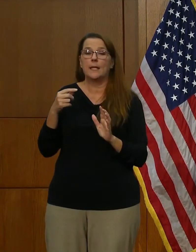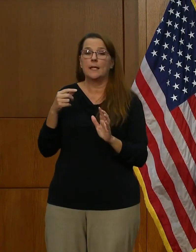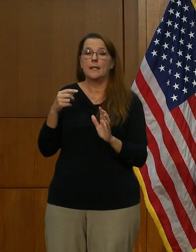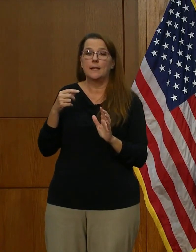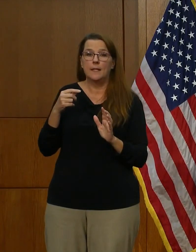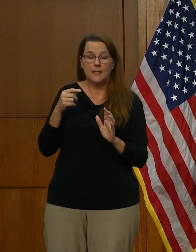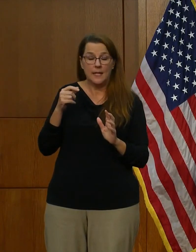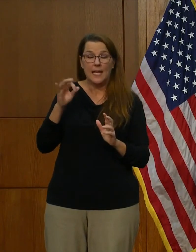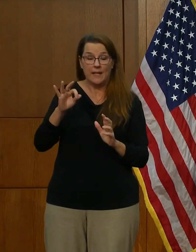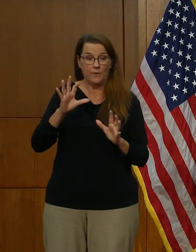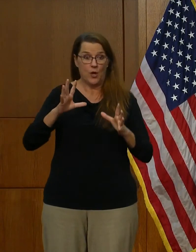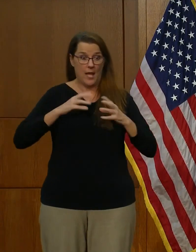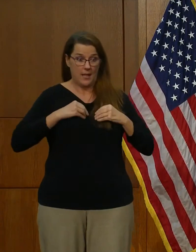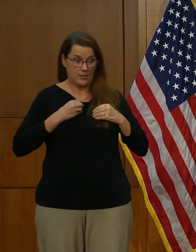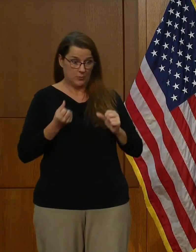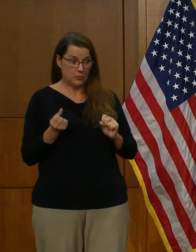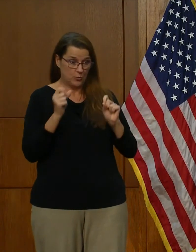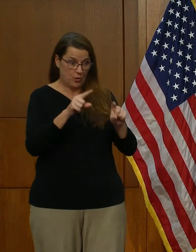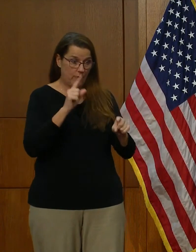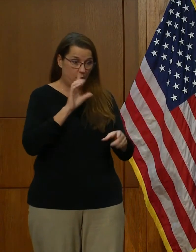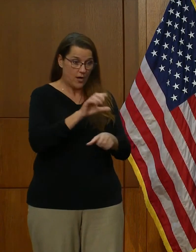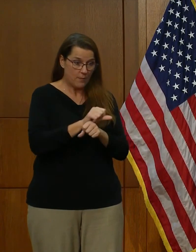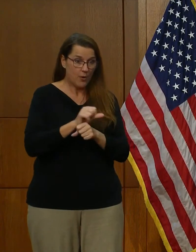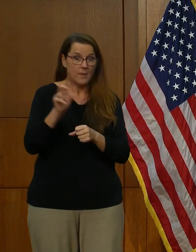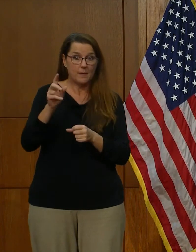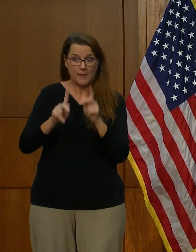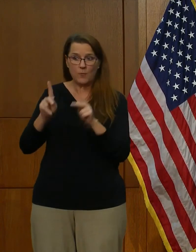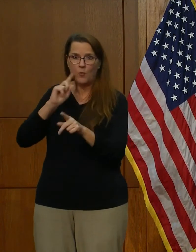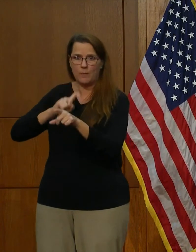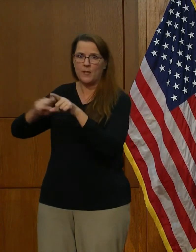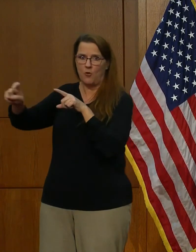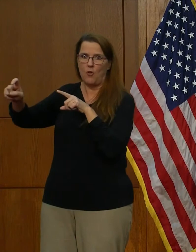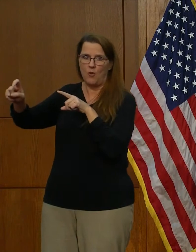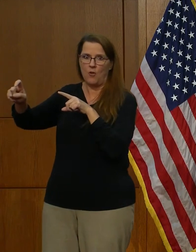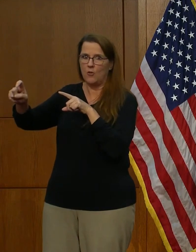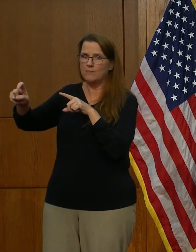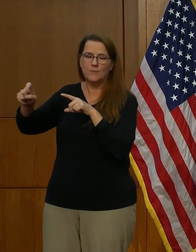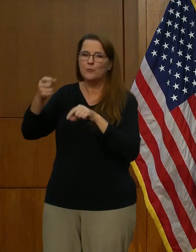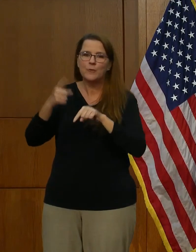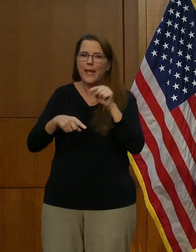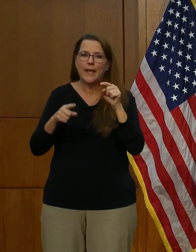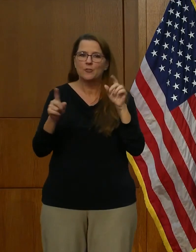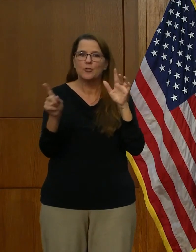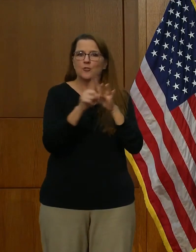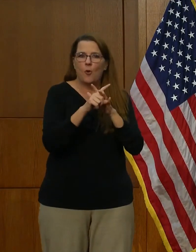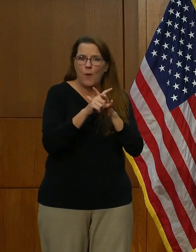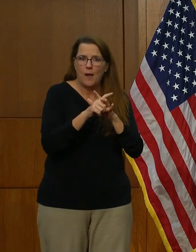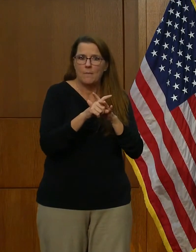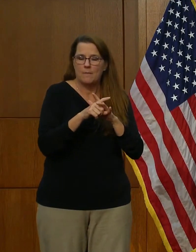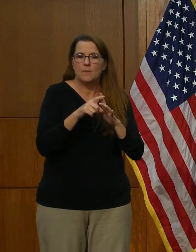BE CONSIDERED CLOSED PODS IN THE SENSE THAT PEOPLE WILL BE CALLED TAU LEARN IF THEY'RE ELIGIBLE AND CAN GO FOR